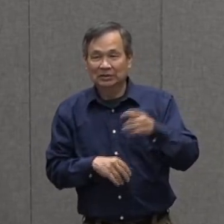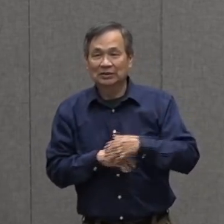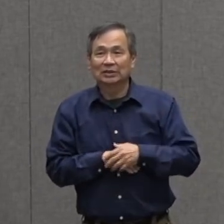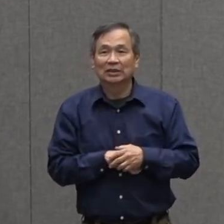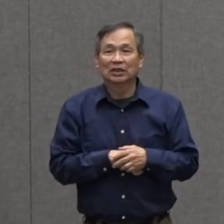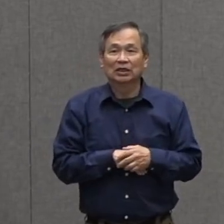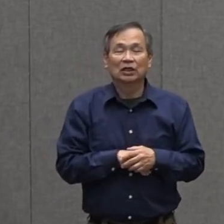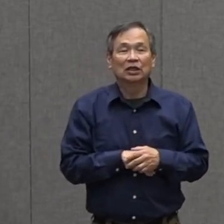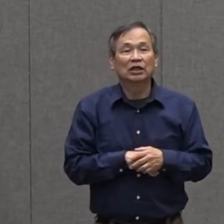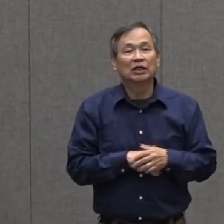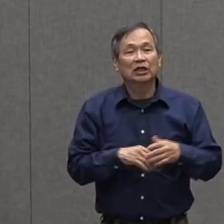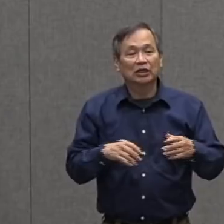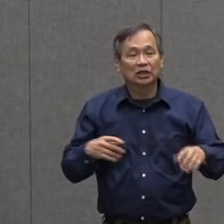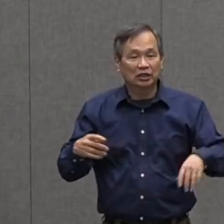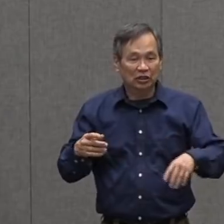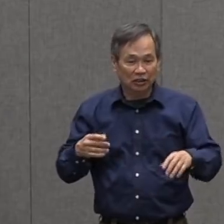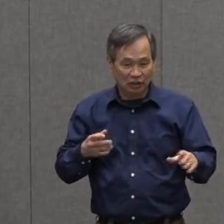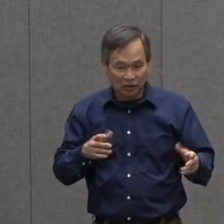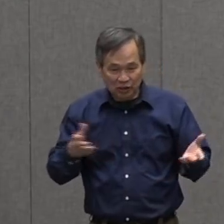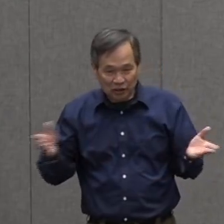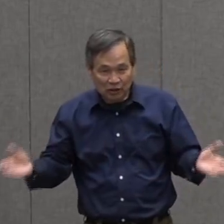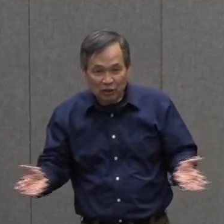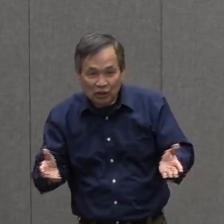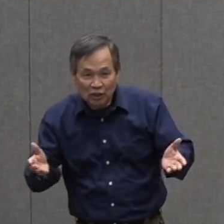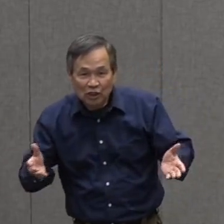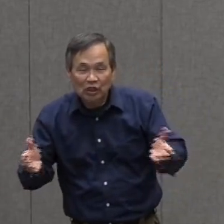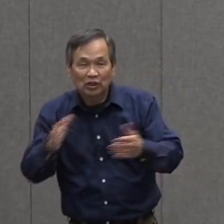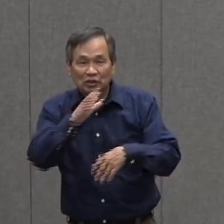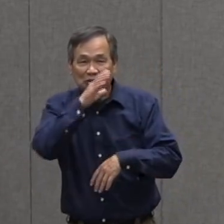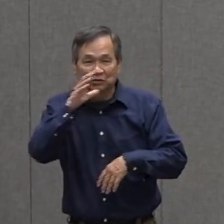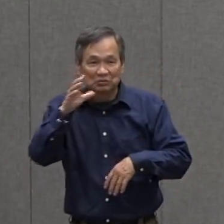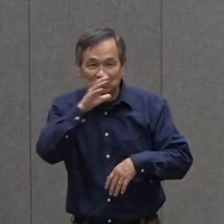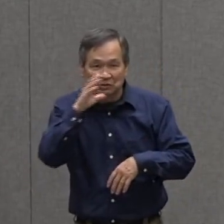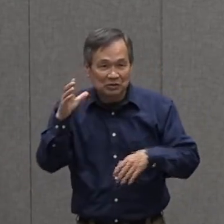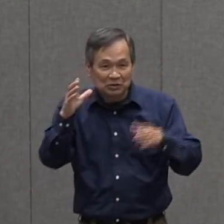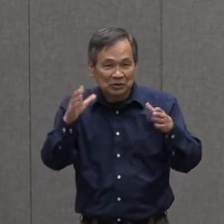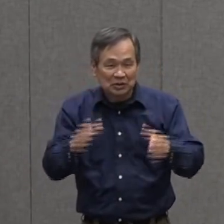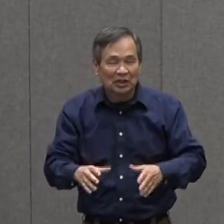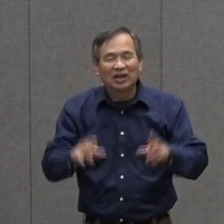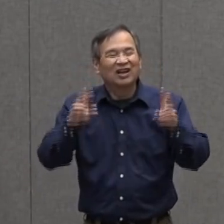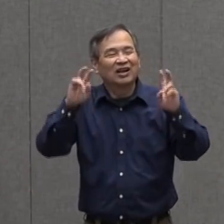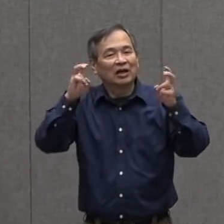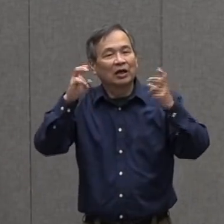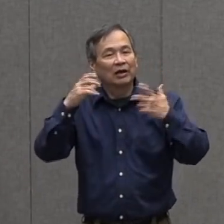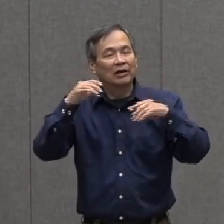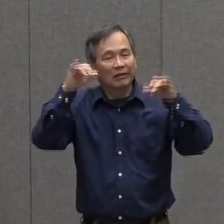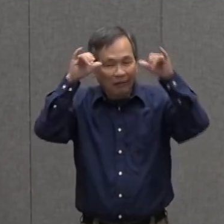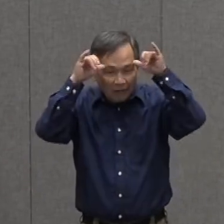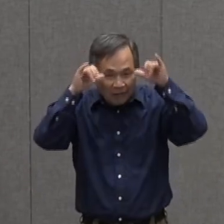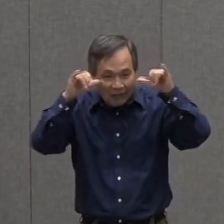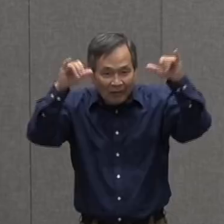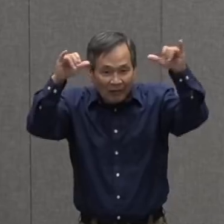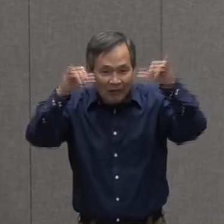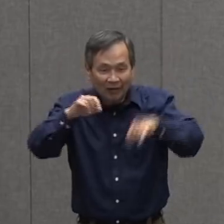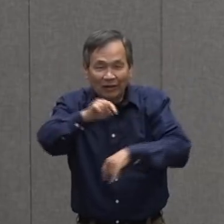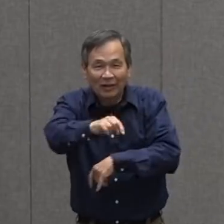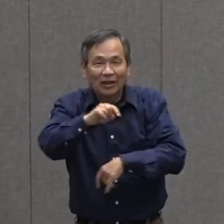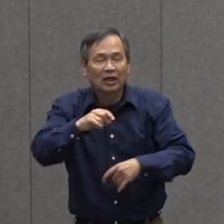He's a herdsman, that means he takes care of the cattle on his farm and he has a very important job